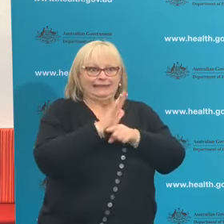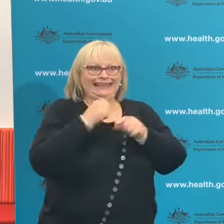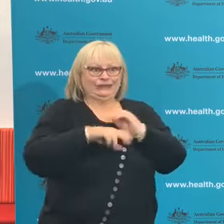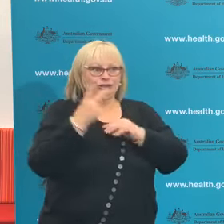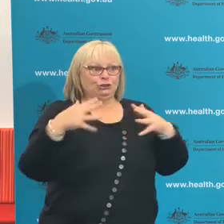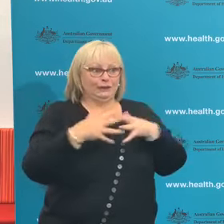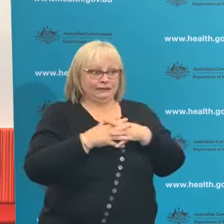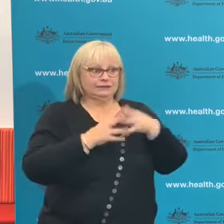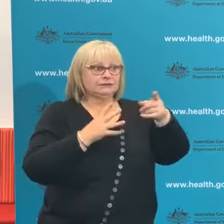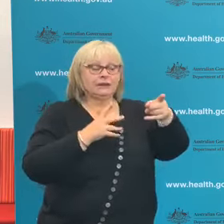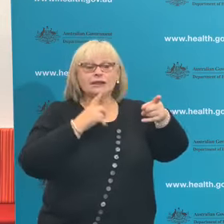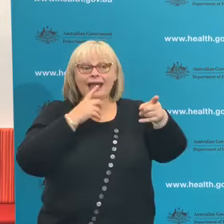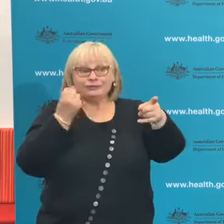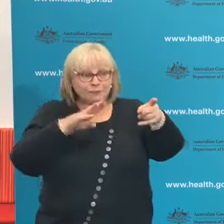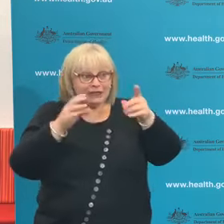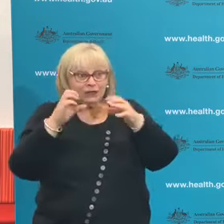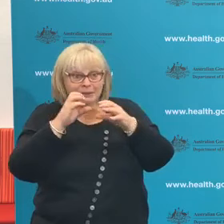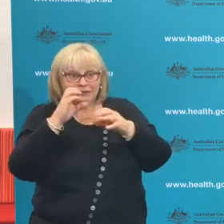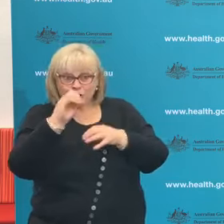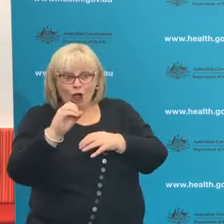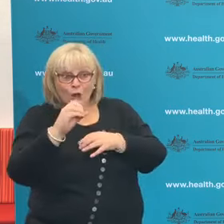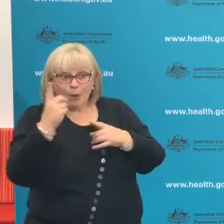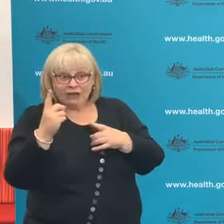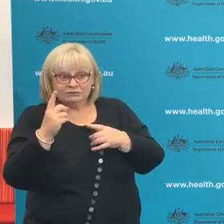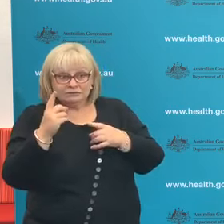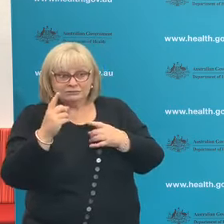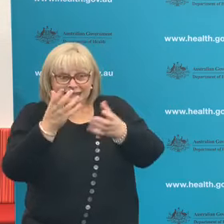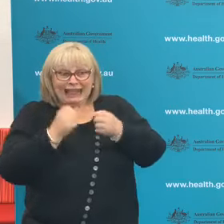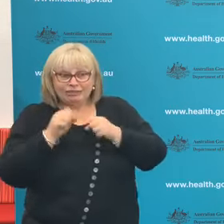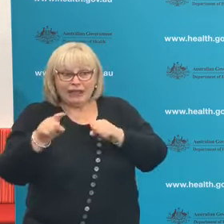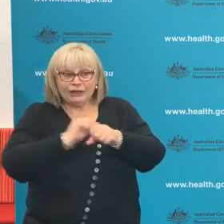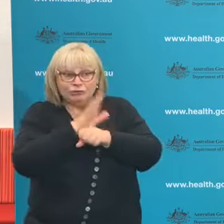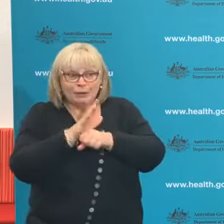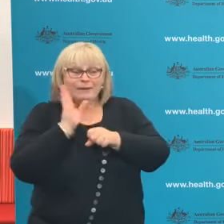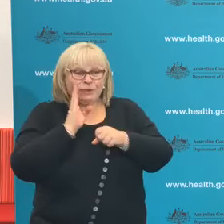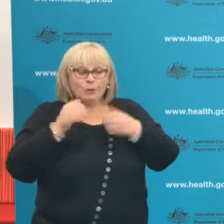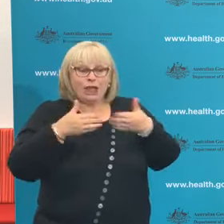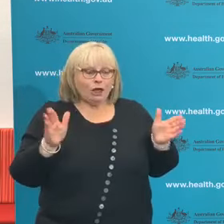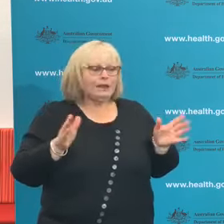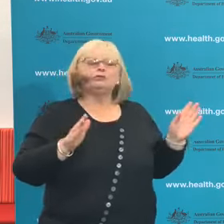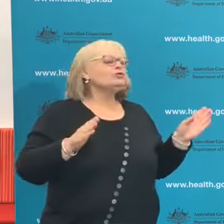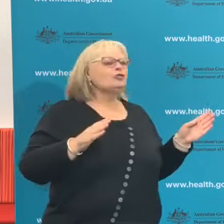No, it doesn't have to be no cases. National Cabinet has endorsed a strategy